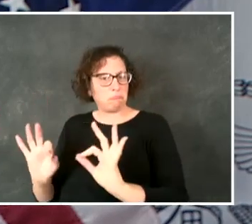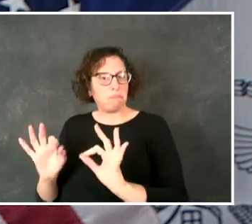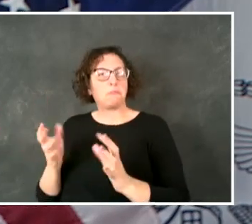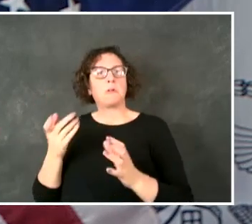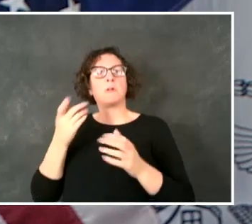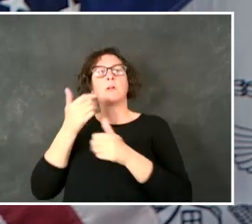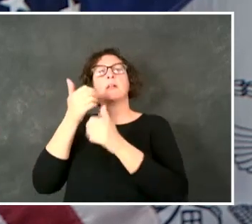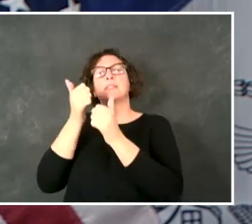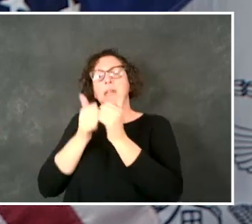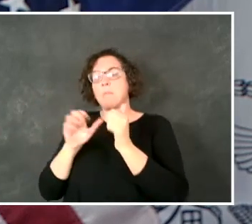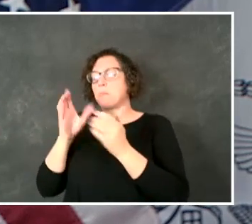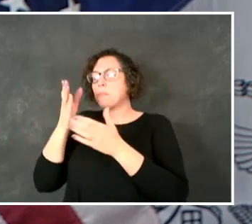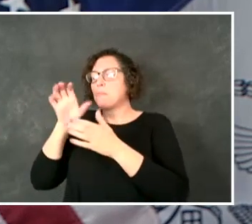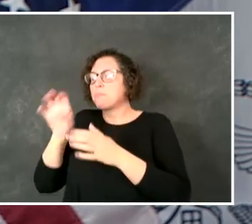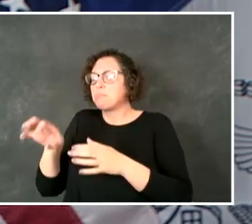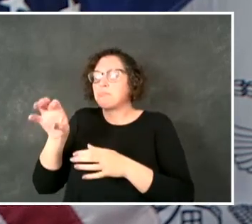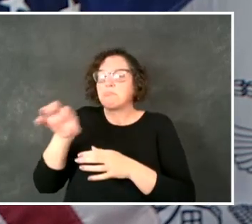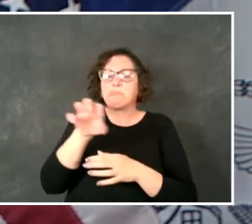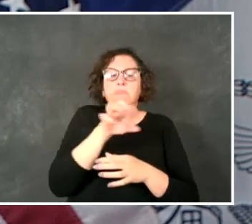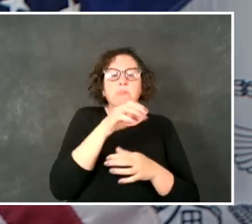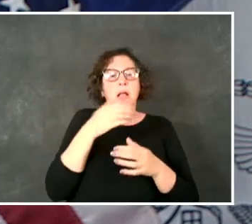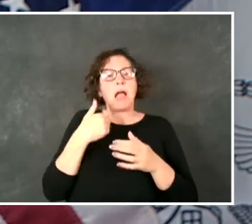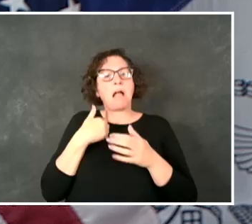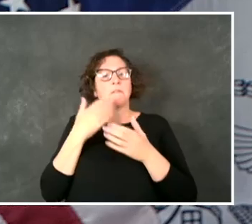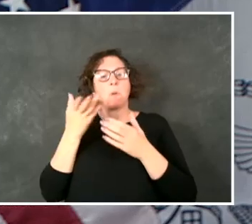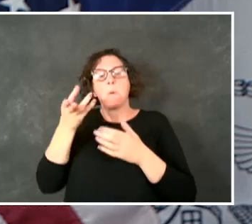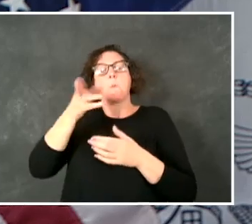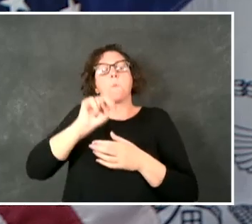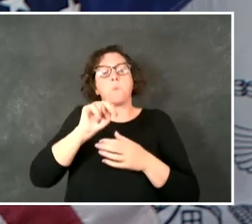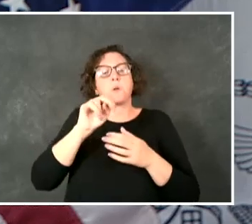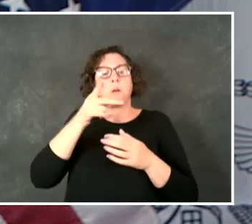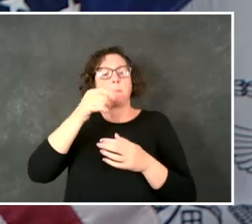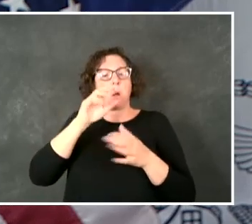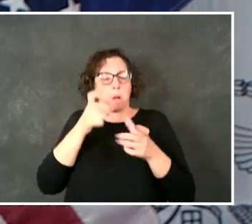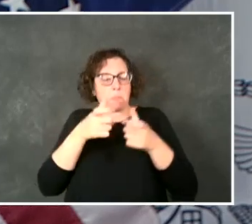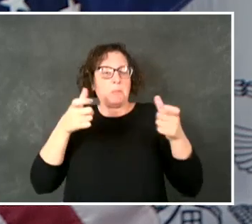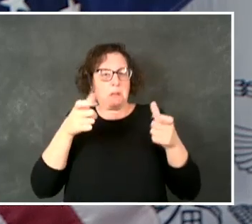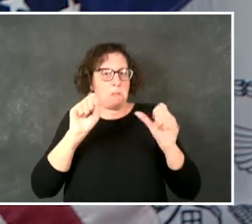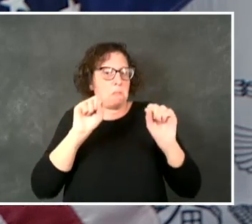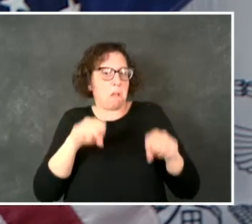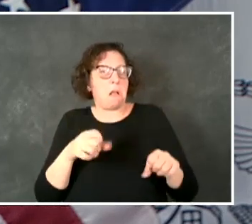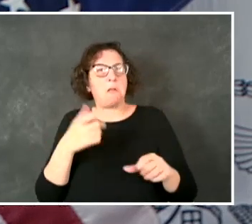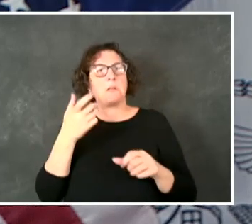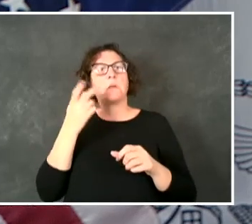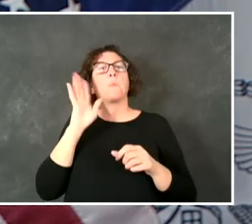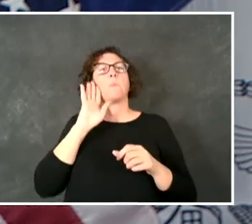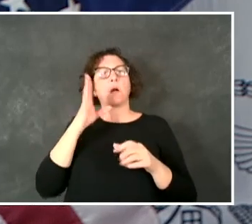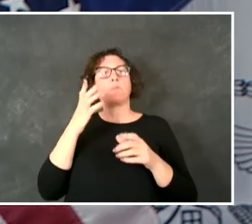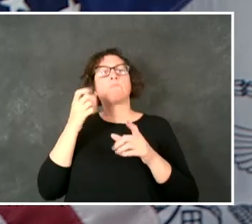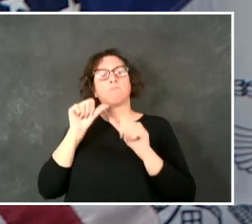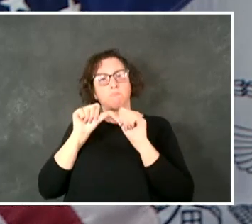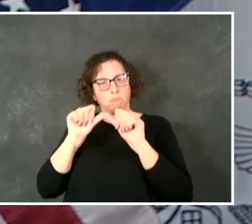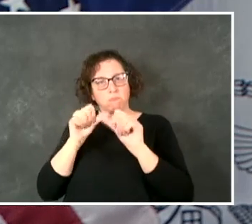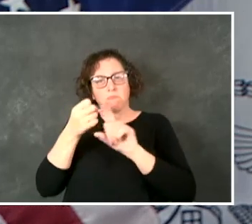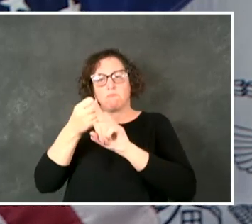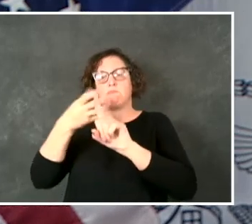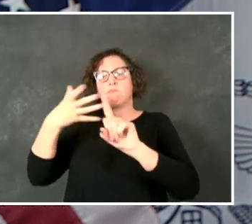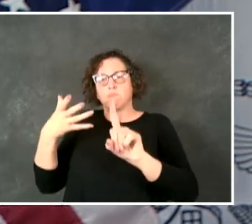FOLKS CONGREGATE. IT MAKES SENSE FOCUS THERE. I THINK AS WE THINK ABOUT EXPANDING OUTWARD, IT WILL